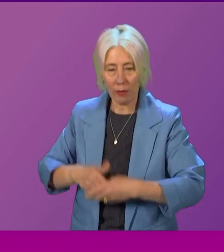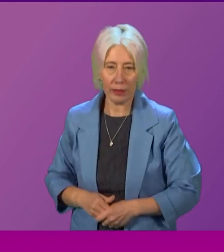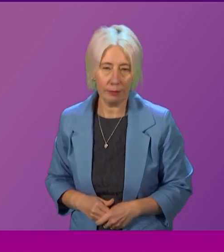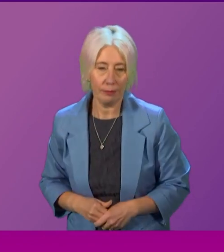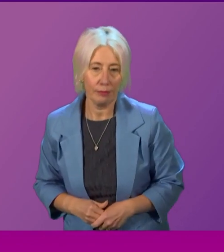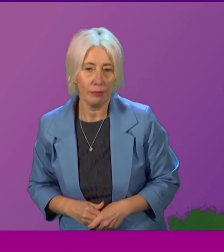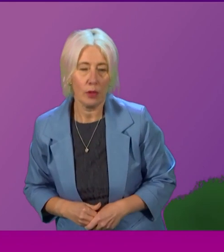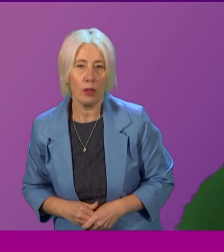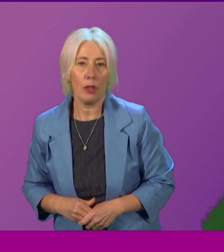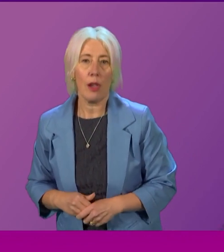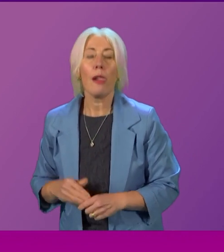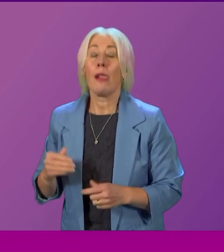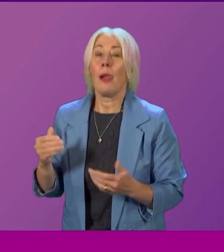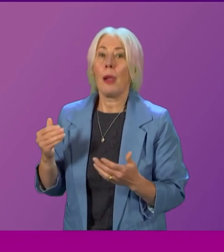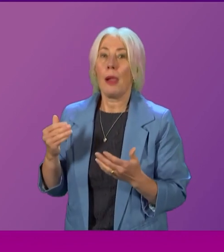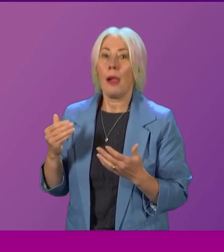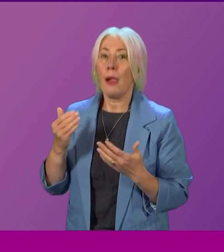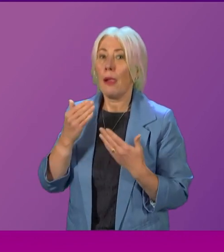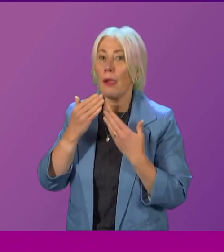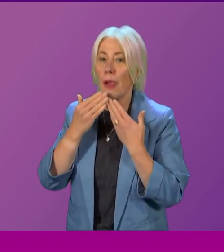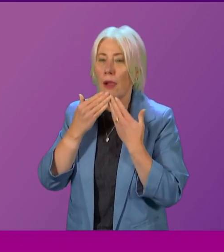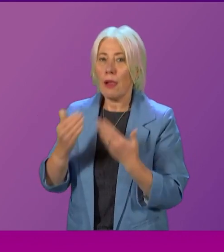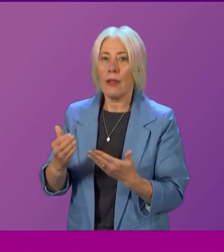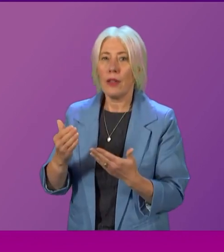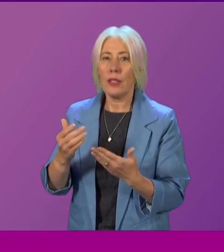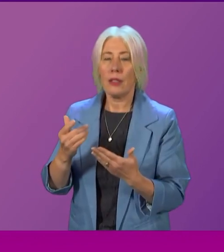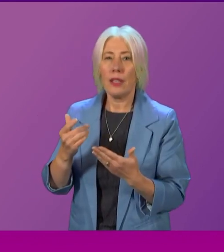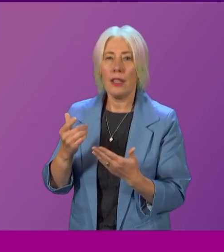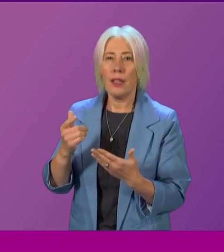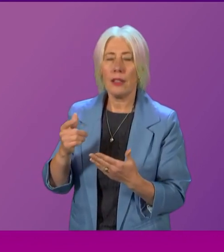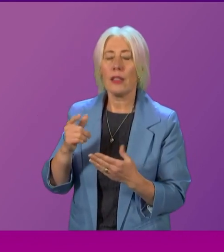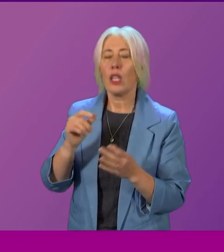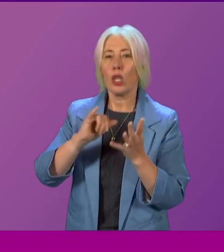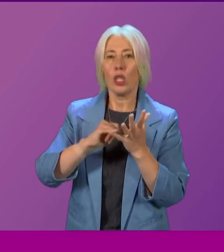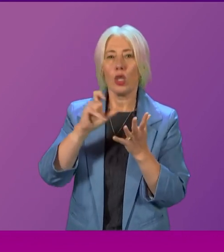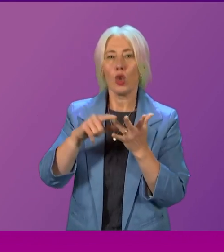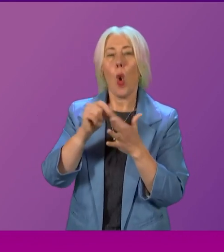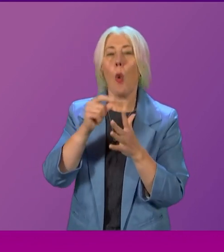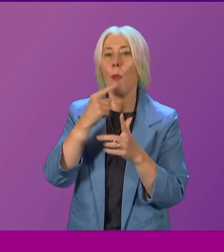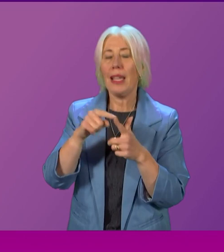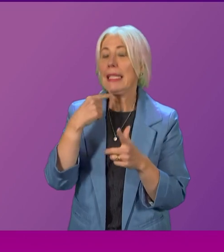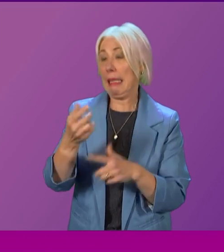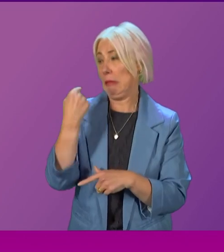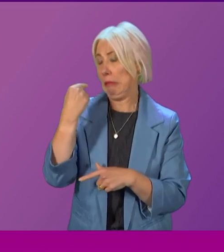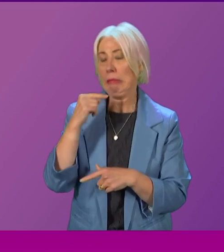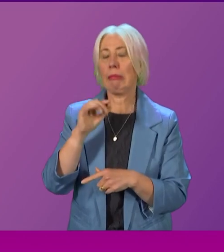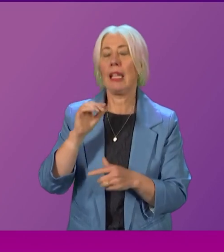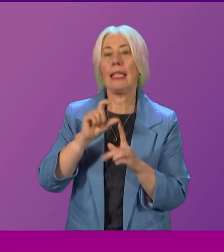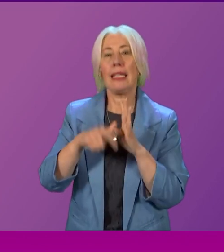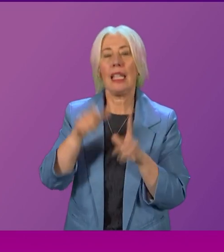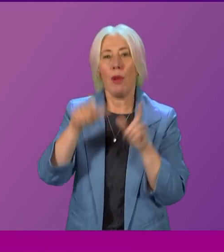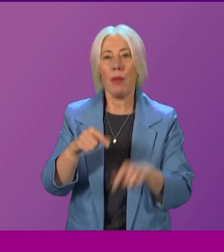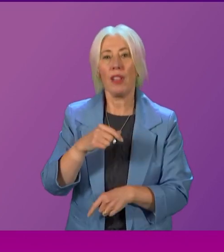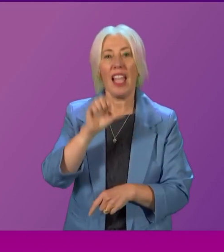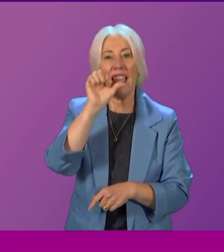In 2018, Scope found that disabled people in Scotland spent, on average, £632 a month